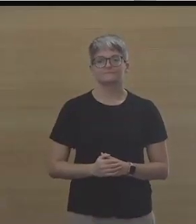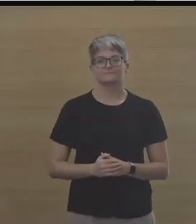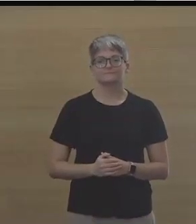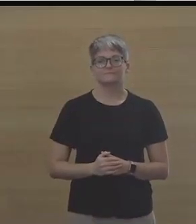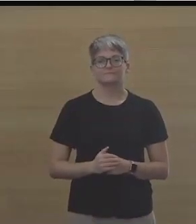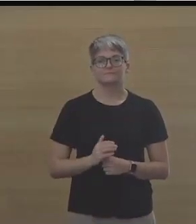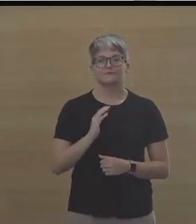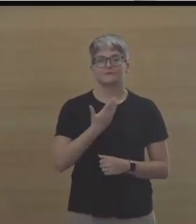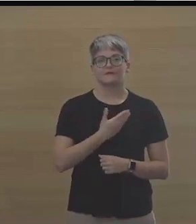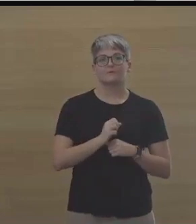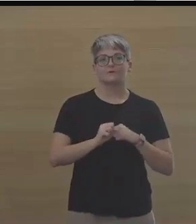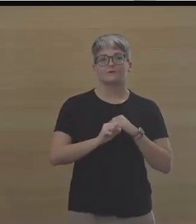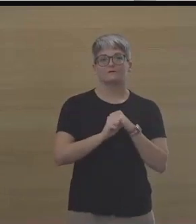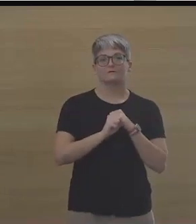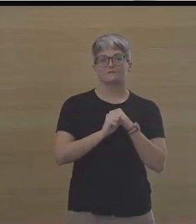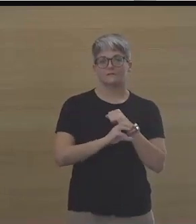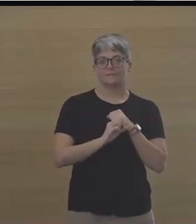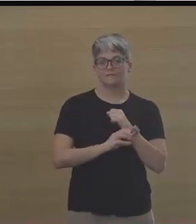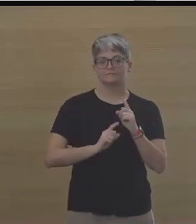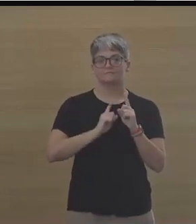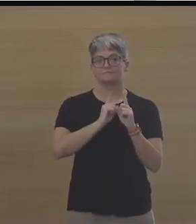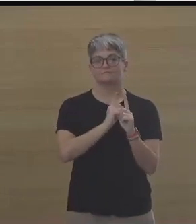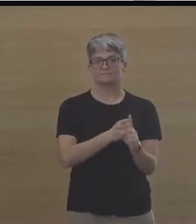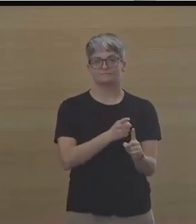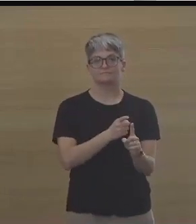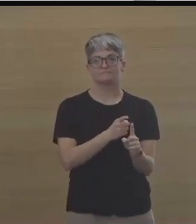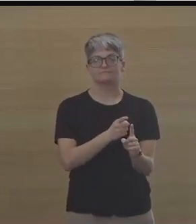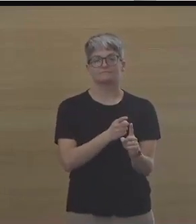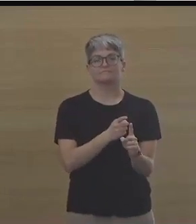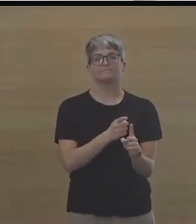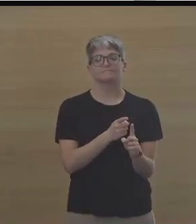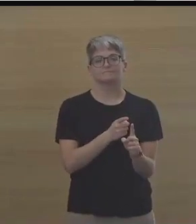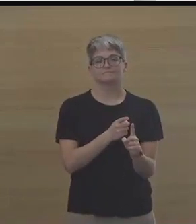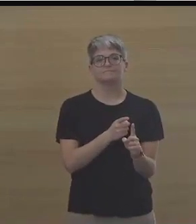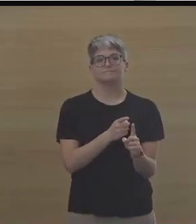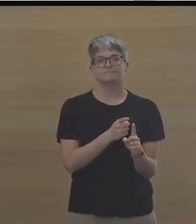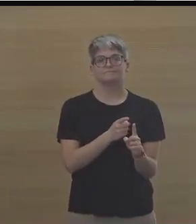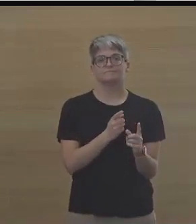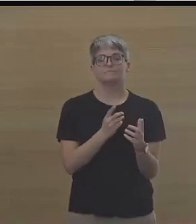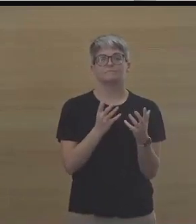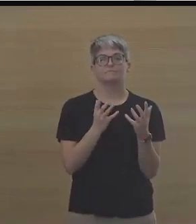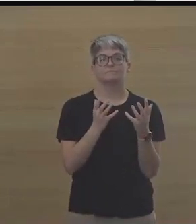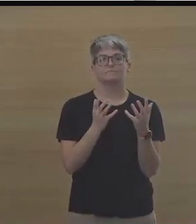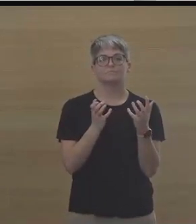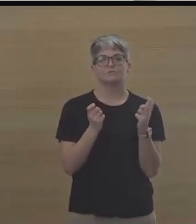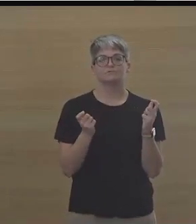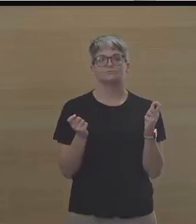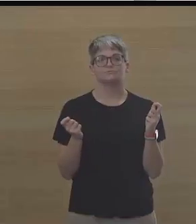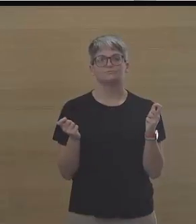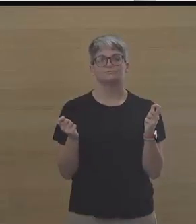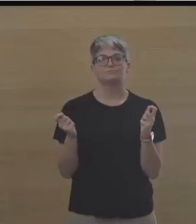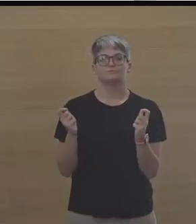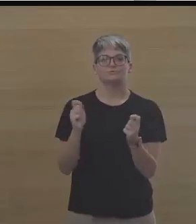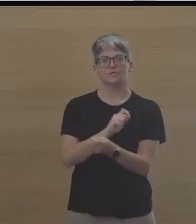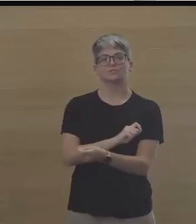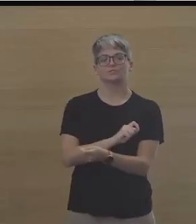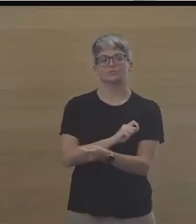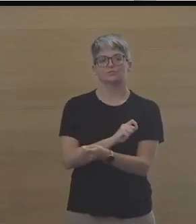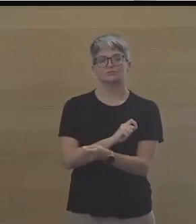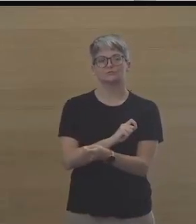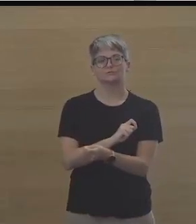to help change this narrative; teaching disability